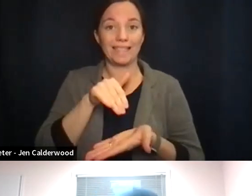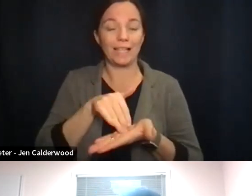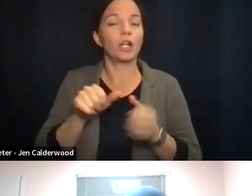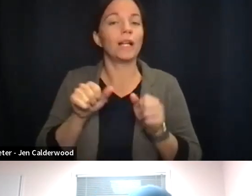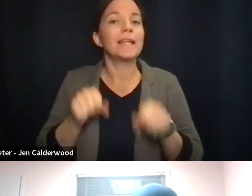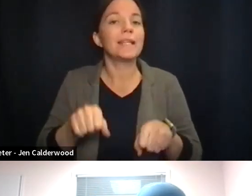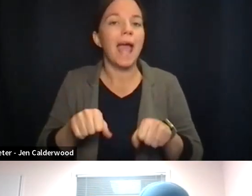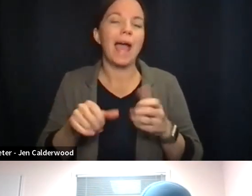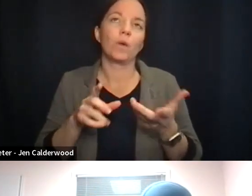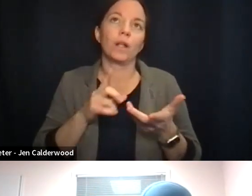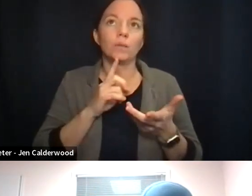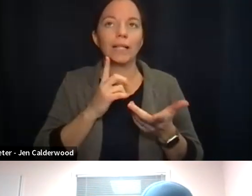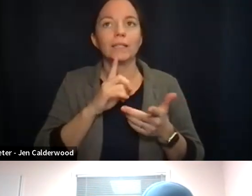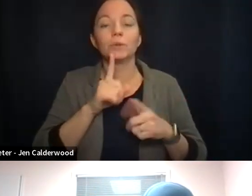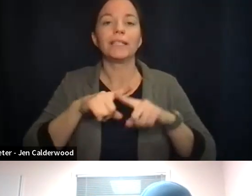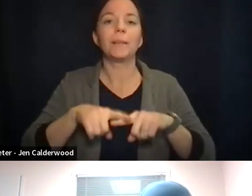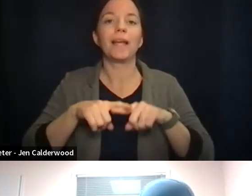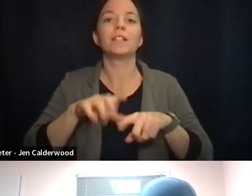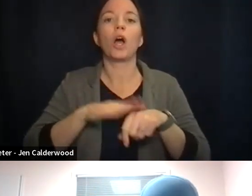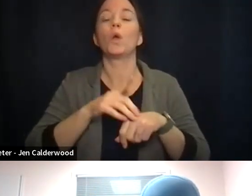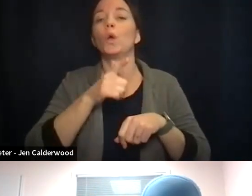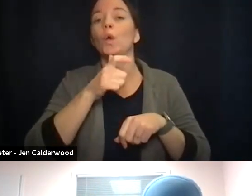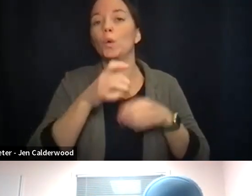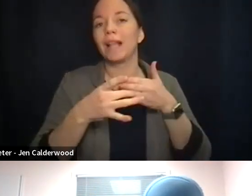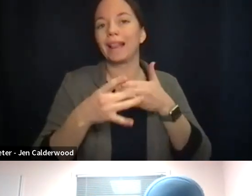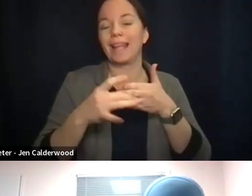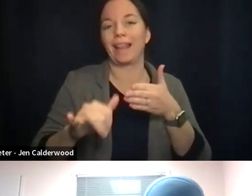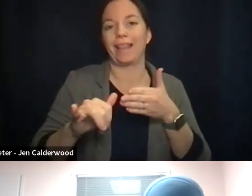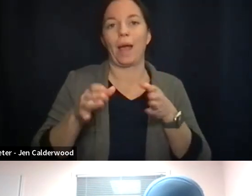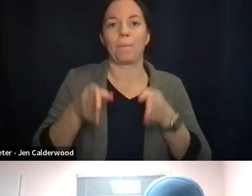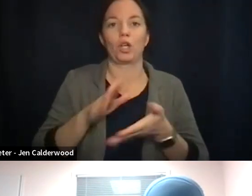They're not leading those ideas or that discussion. And so that's so person-centered can be.